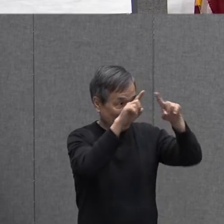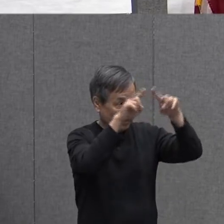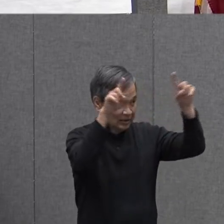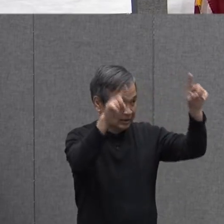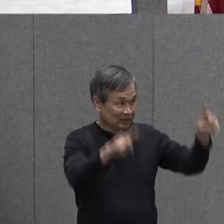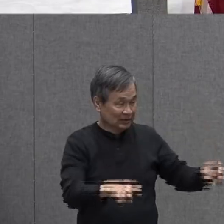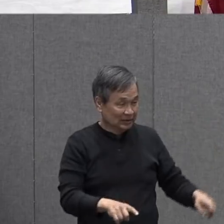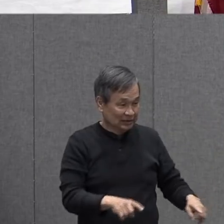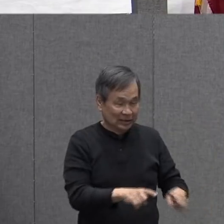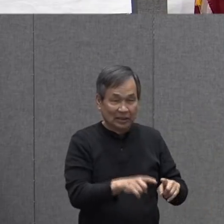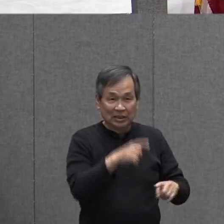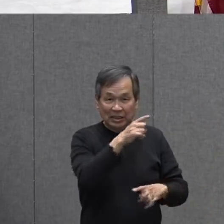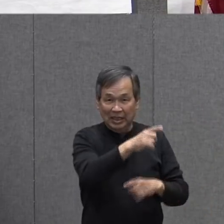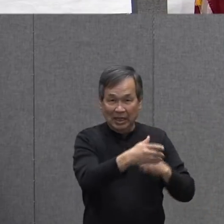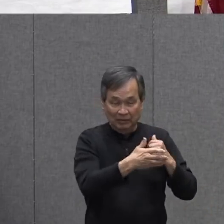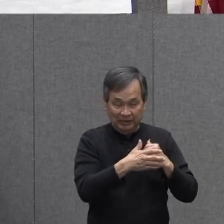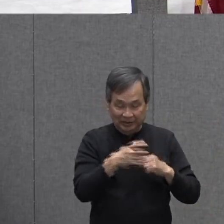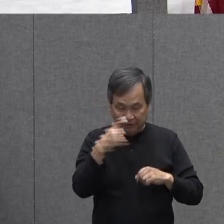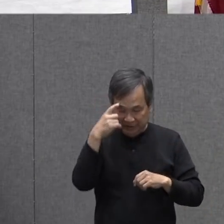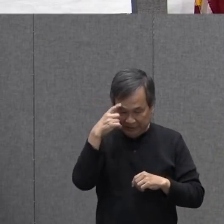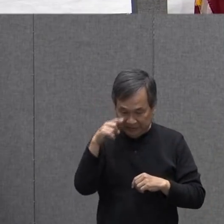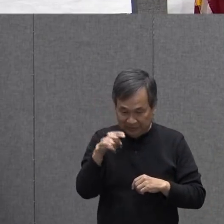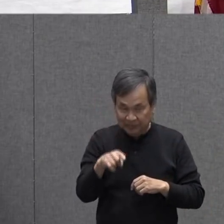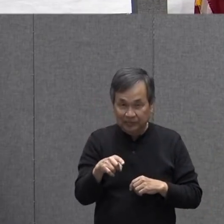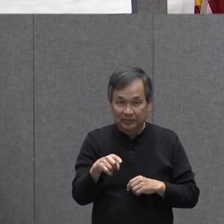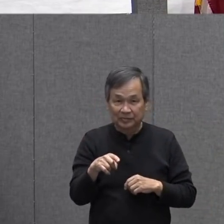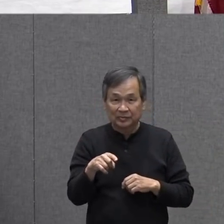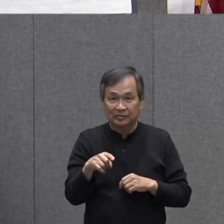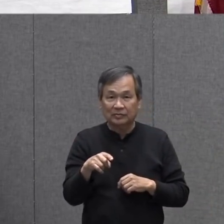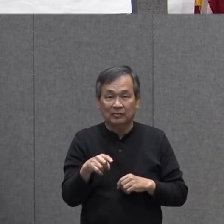Because, so where do we have, here's our 97.